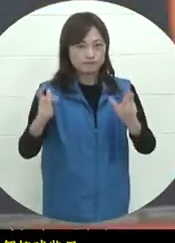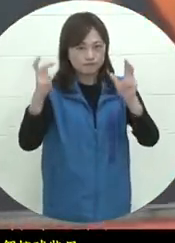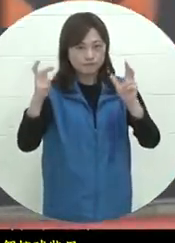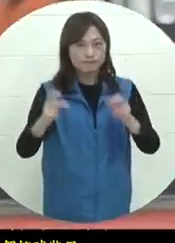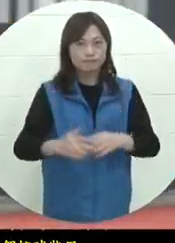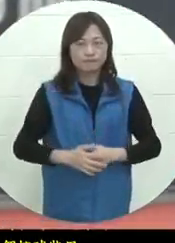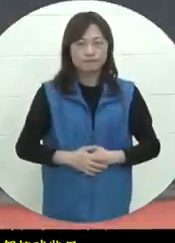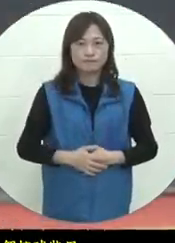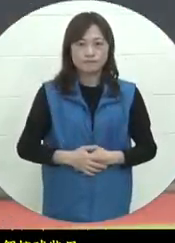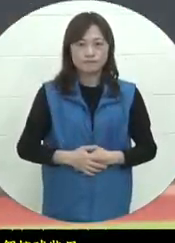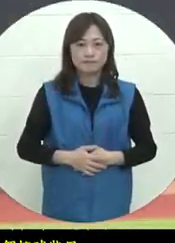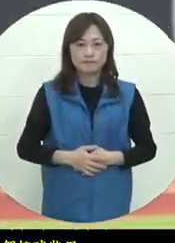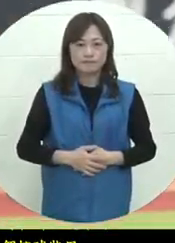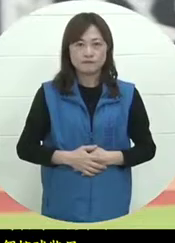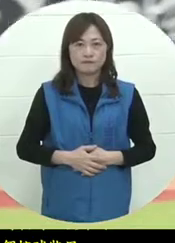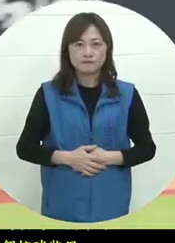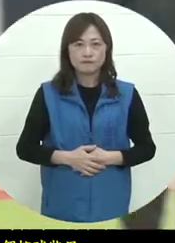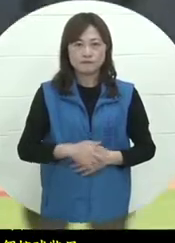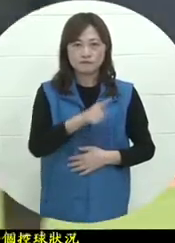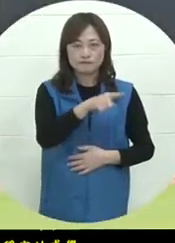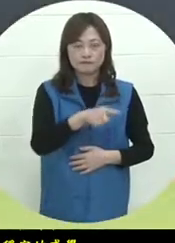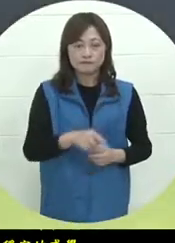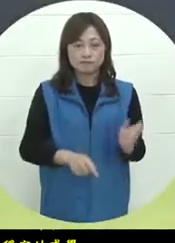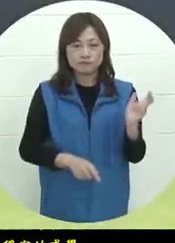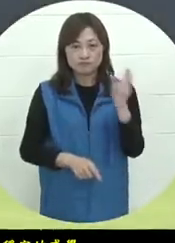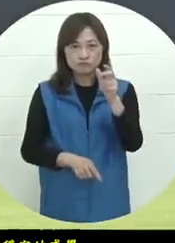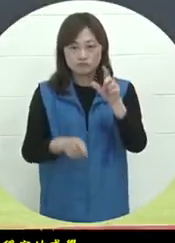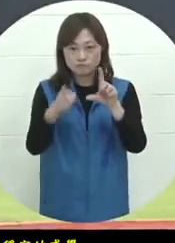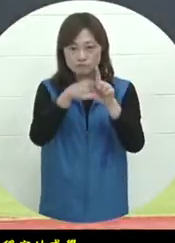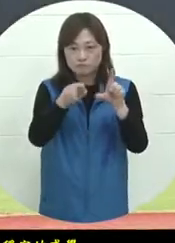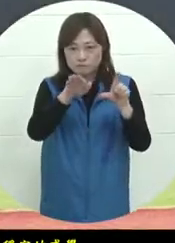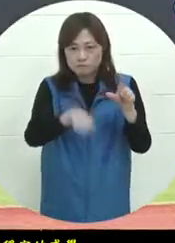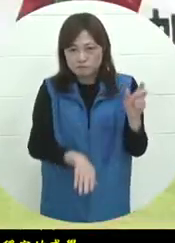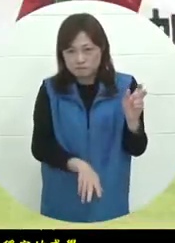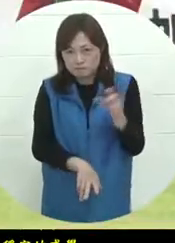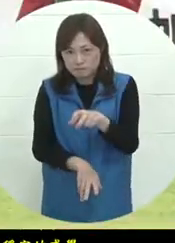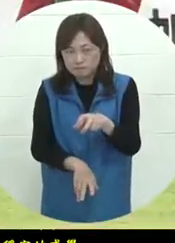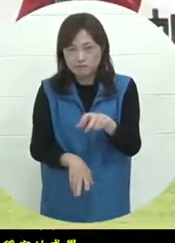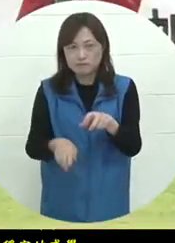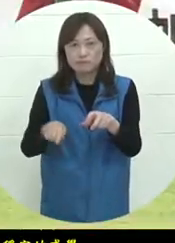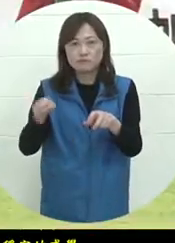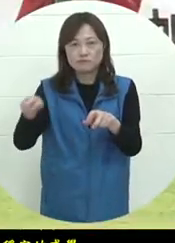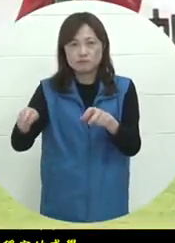were basically able to be pressed. Not bad. The angle is quite low, so he can only do damage , but there is no way